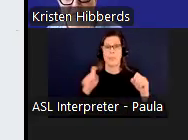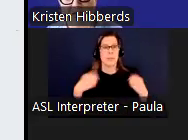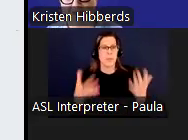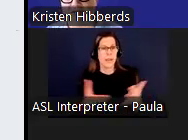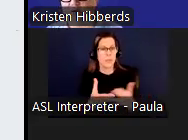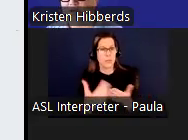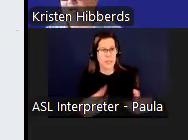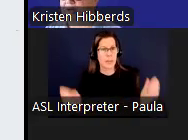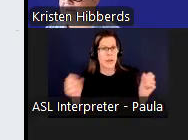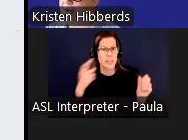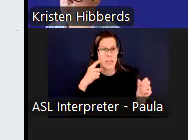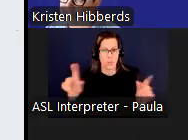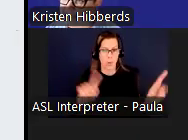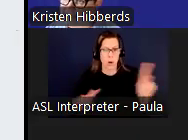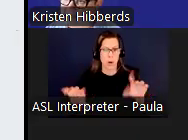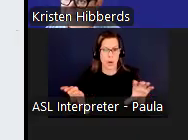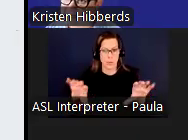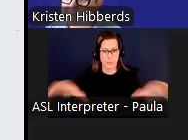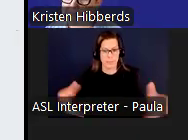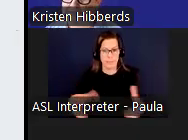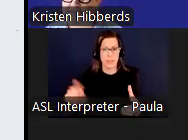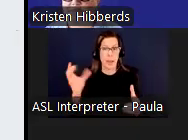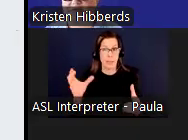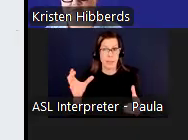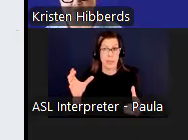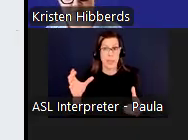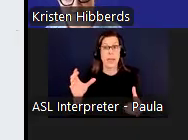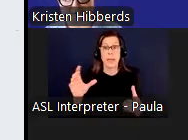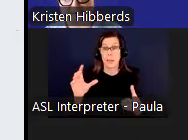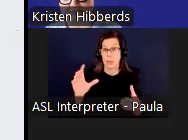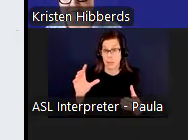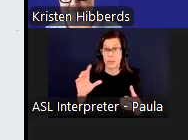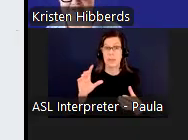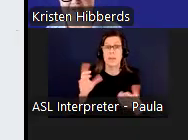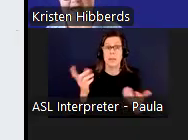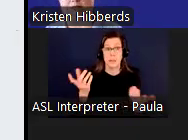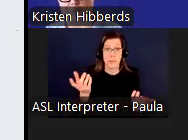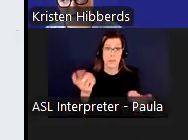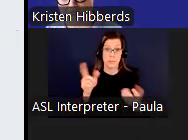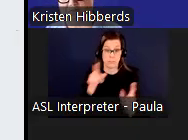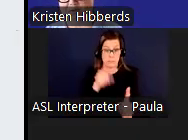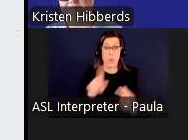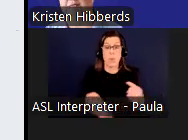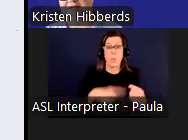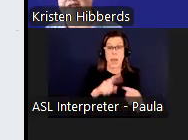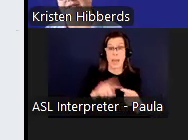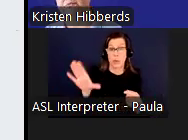transparency to the public about when we will release information and what